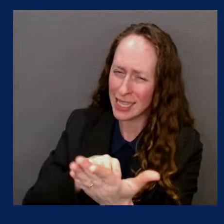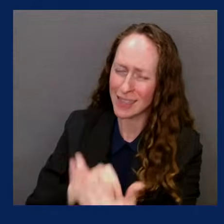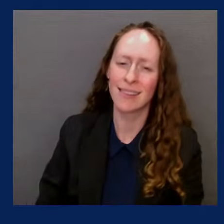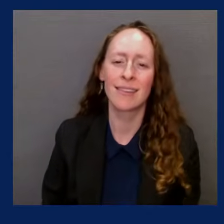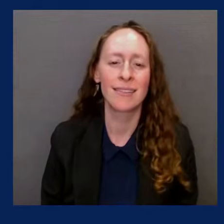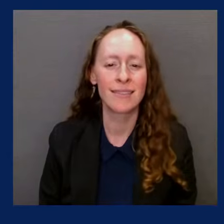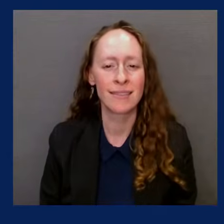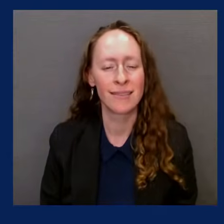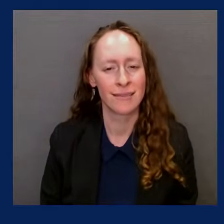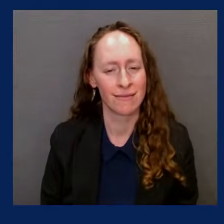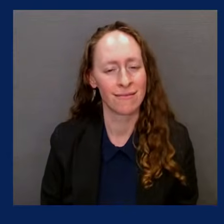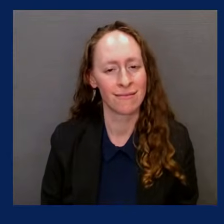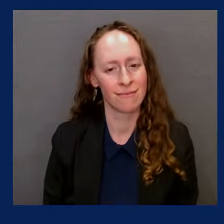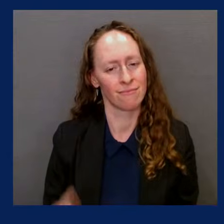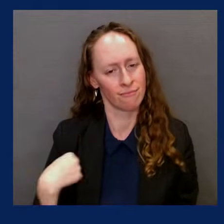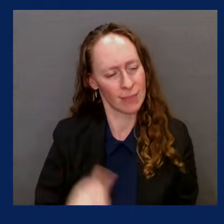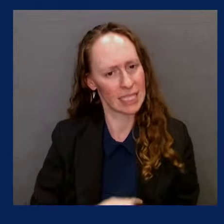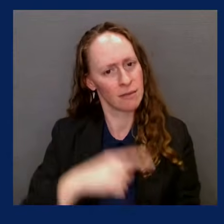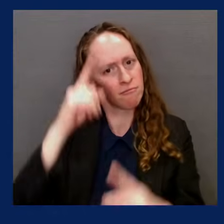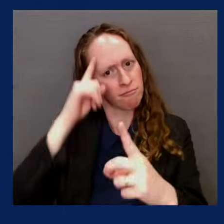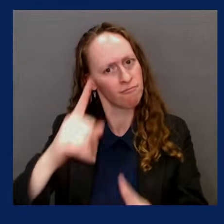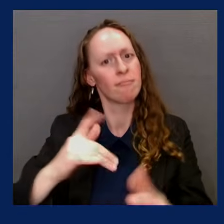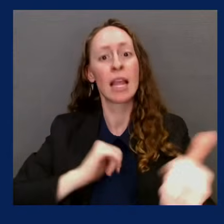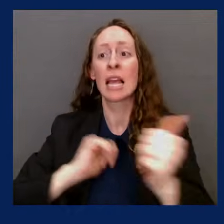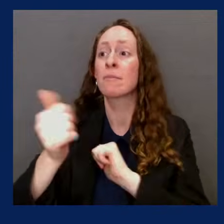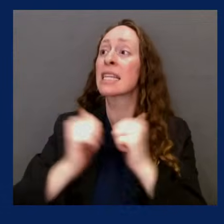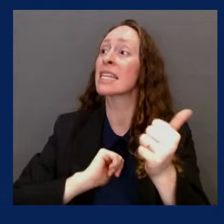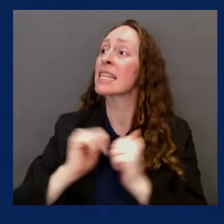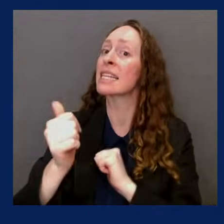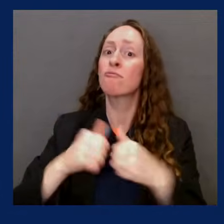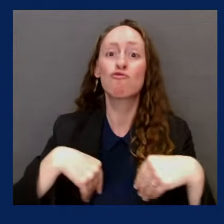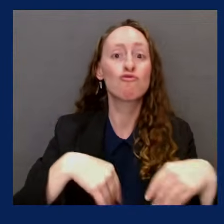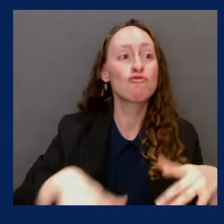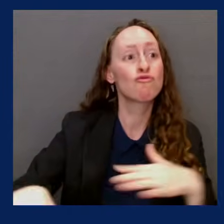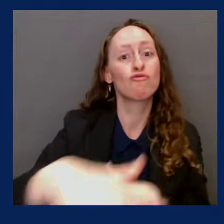economically, politically, and other ways -- but not -- I'm not looking for conflict.